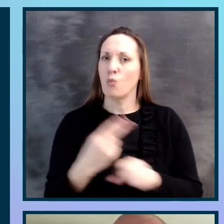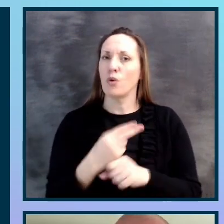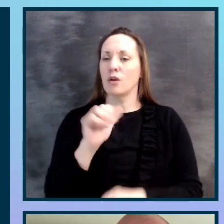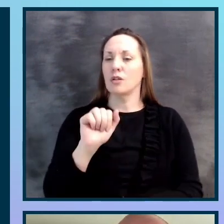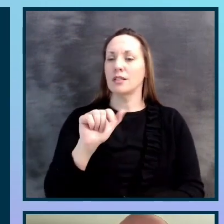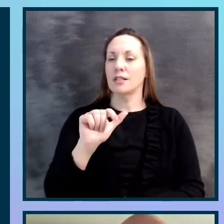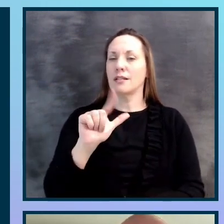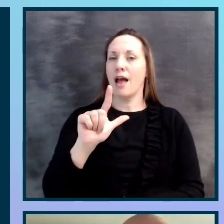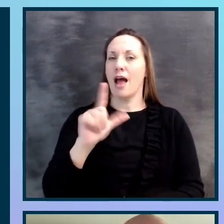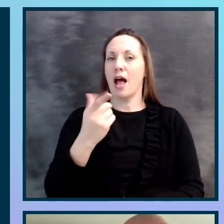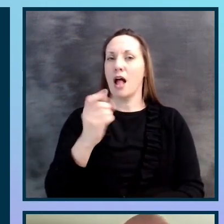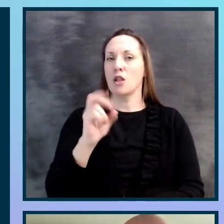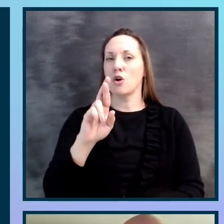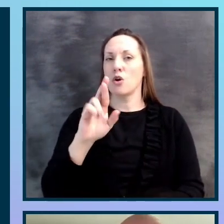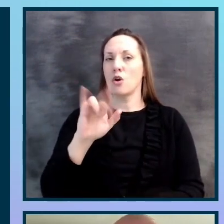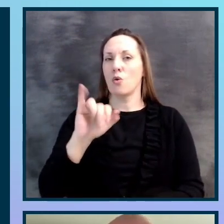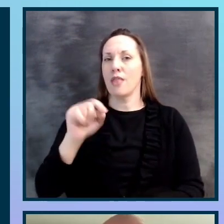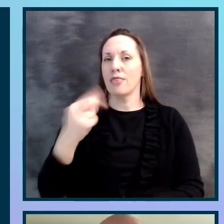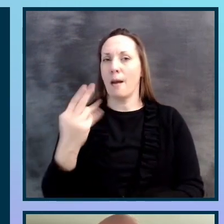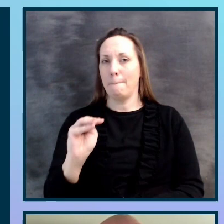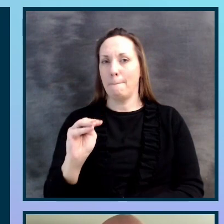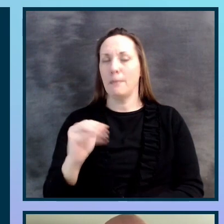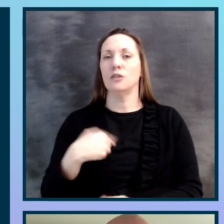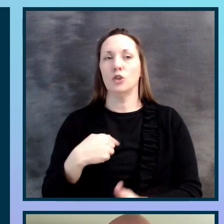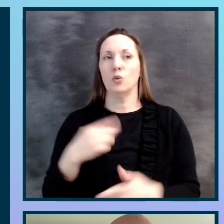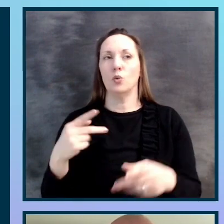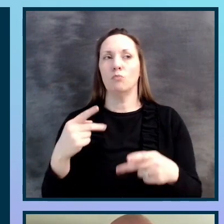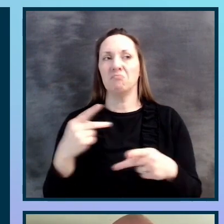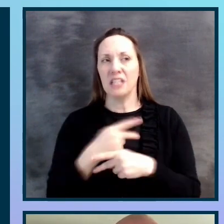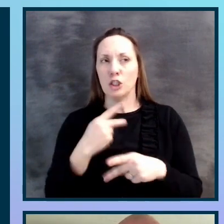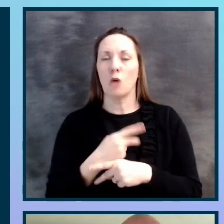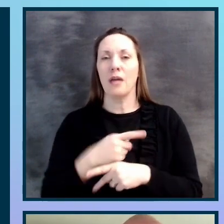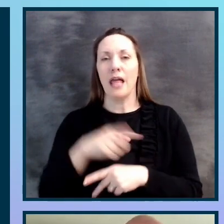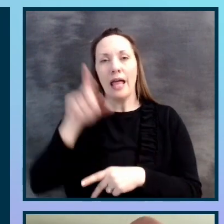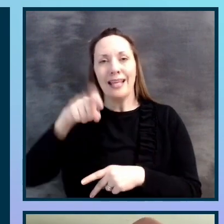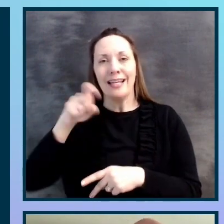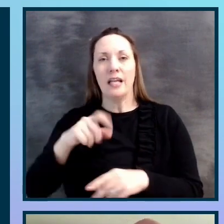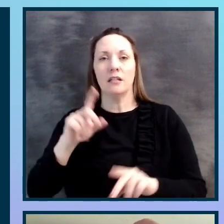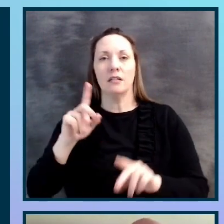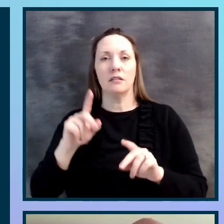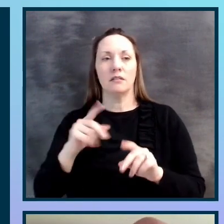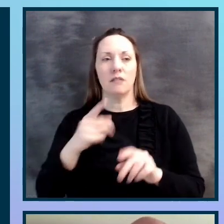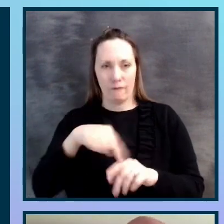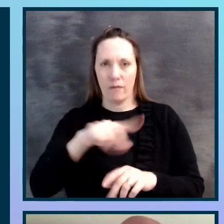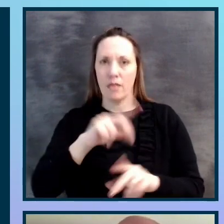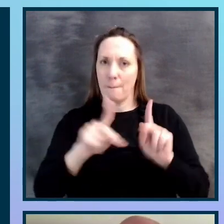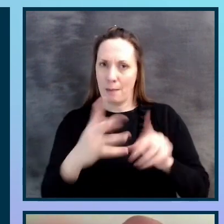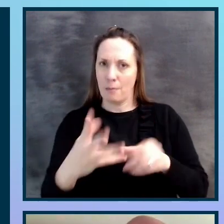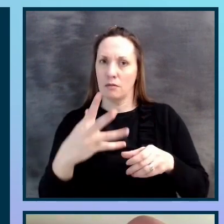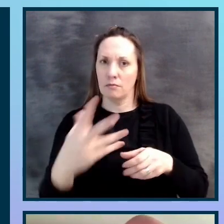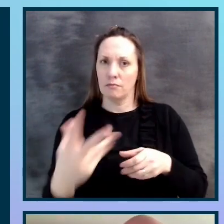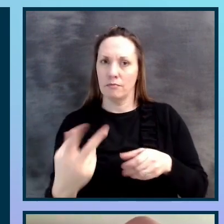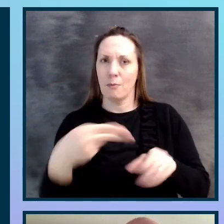to determine the probability of the needs of the people that were participants. Now we had, by the time we did the presentation,